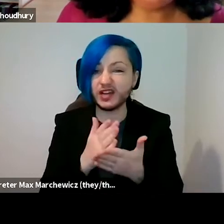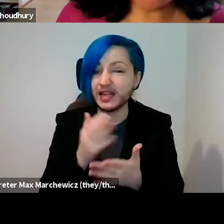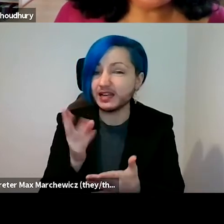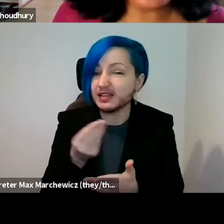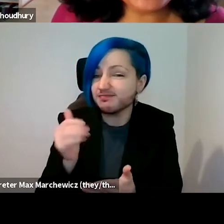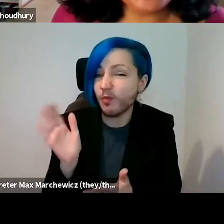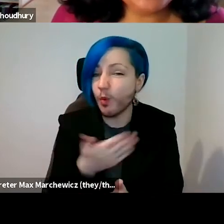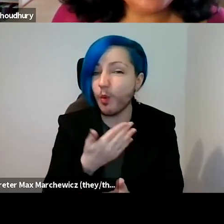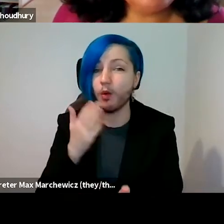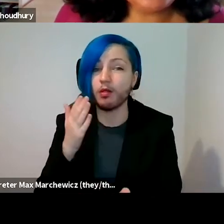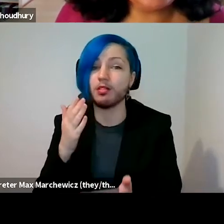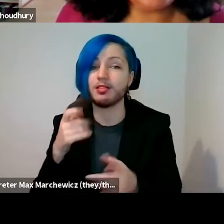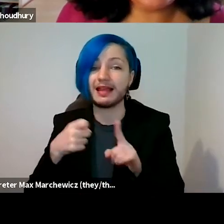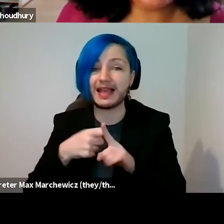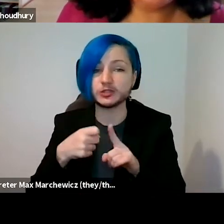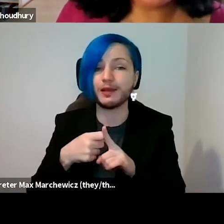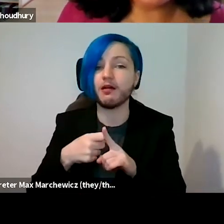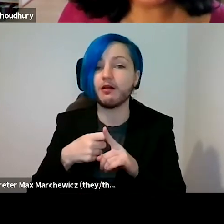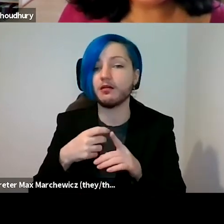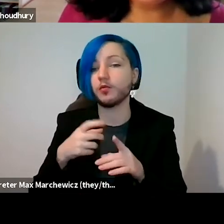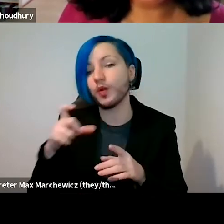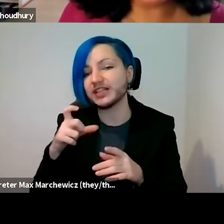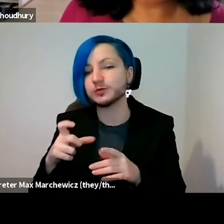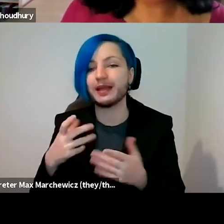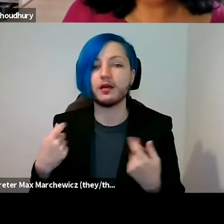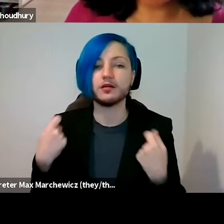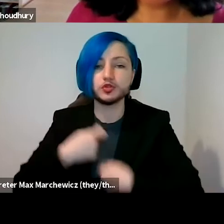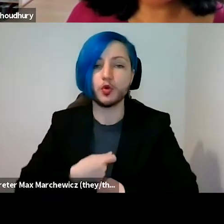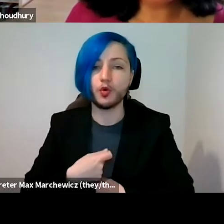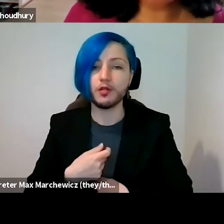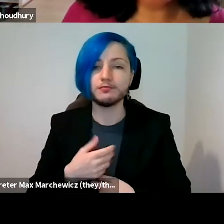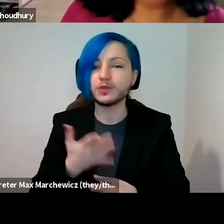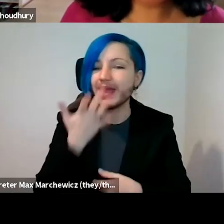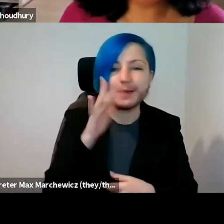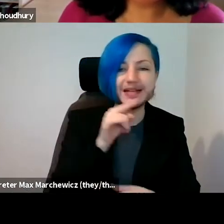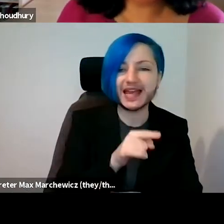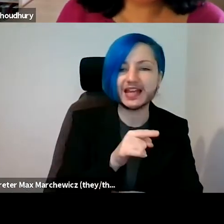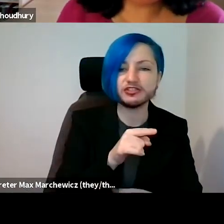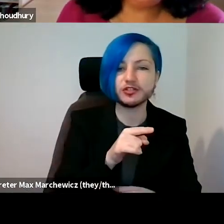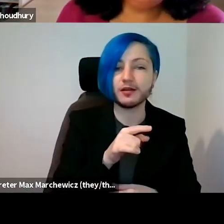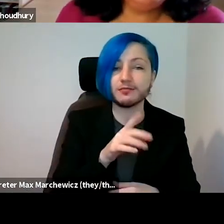and no imitation of these goods was considered true to art, which did not include the design of the pine.